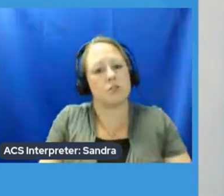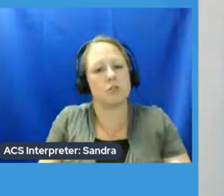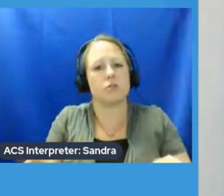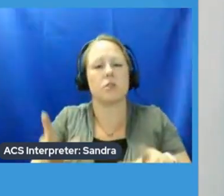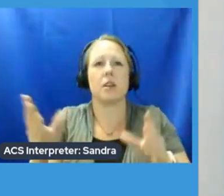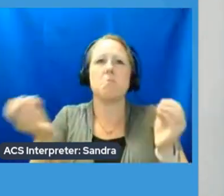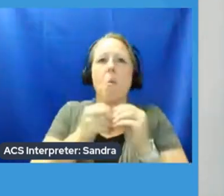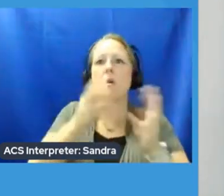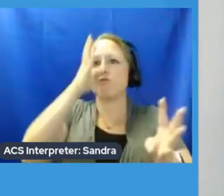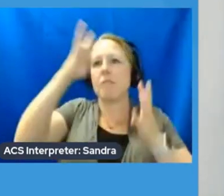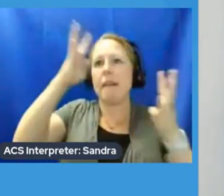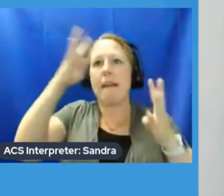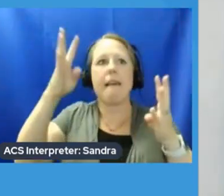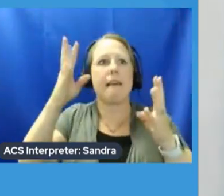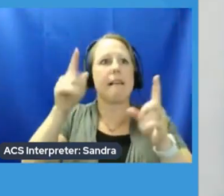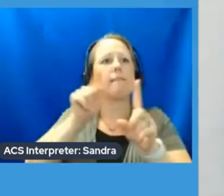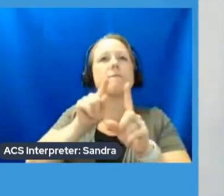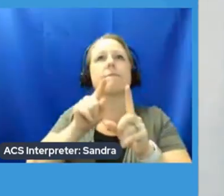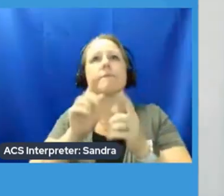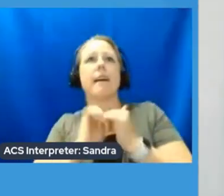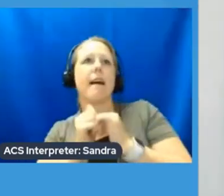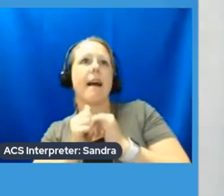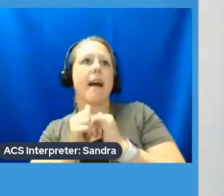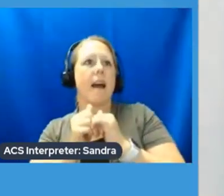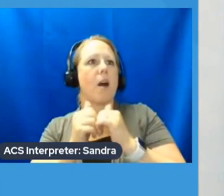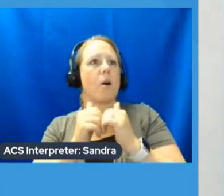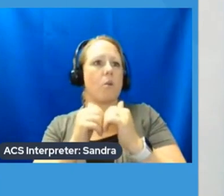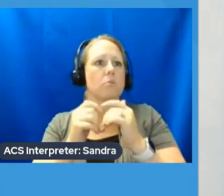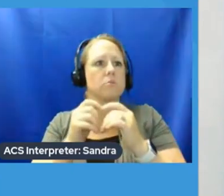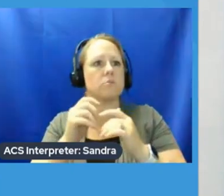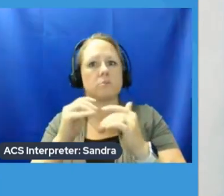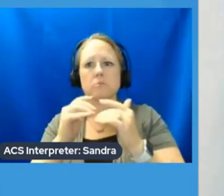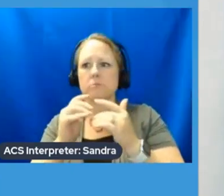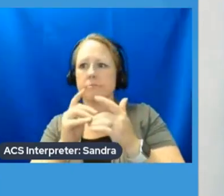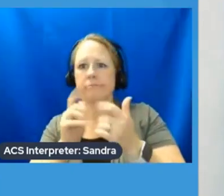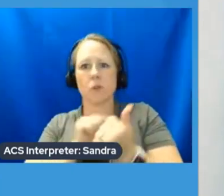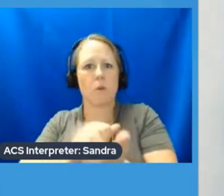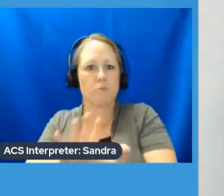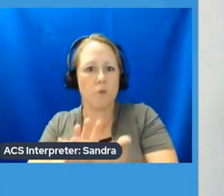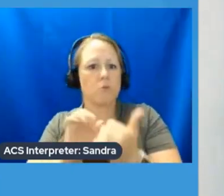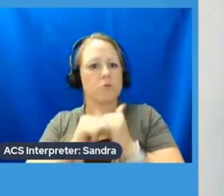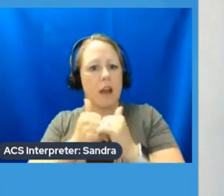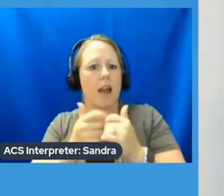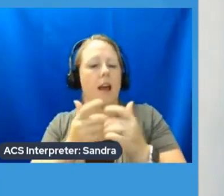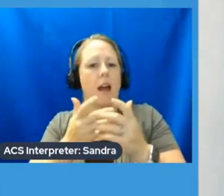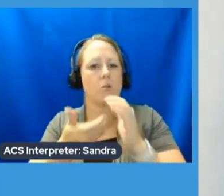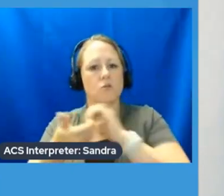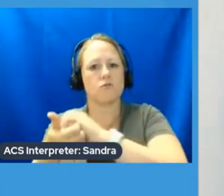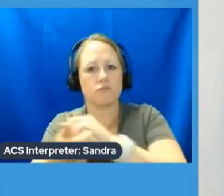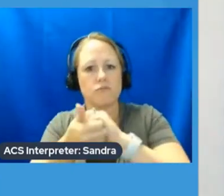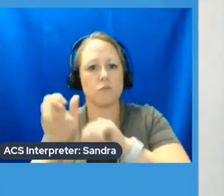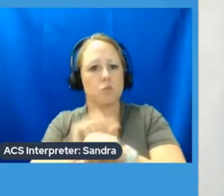because they know that relationships are necessary to bring meaningful partnerships between early intervention,